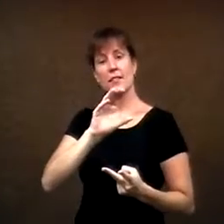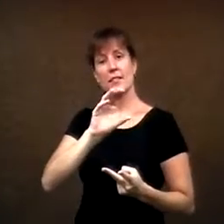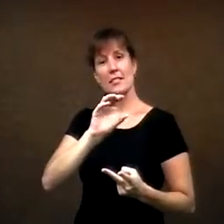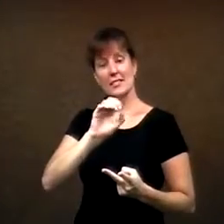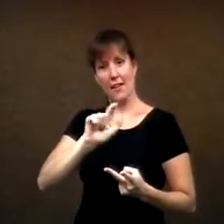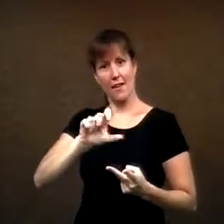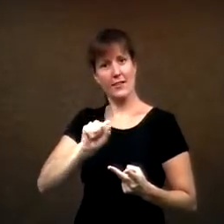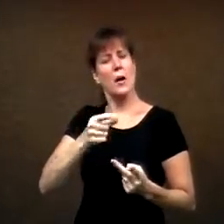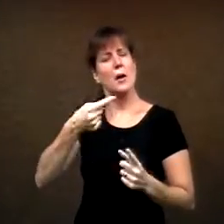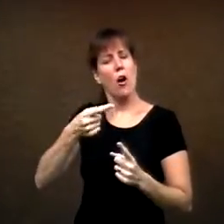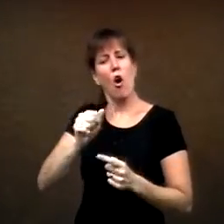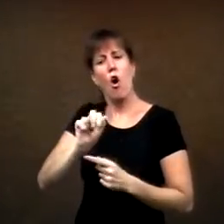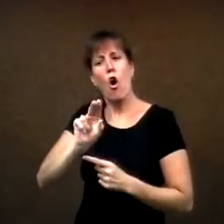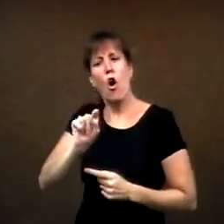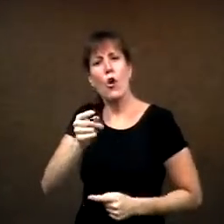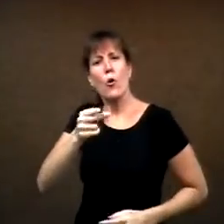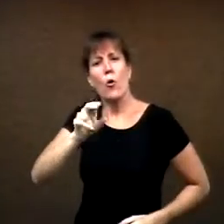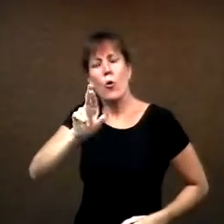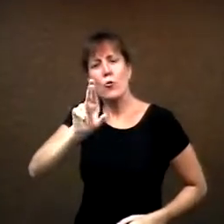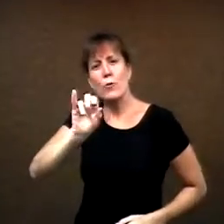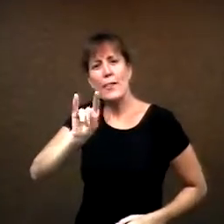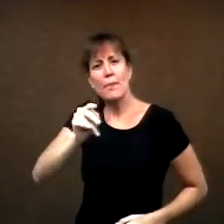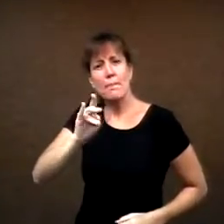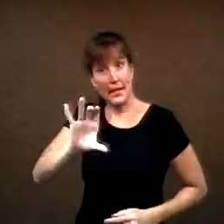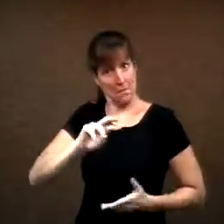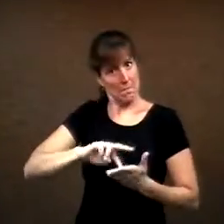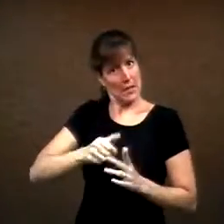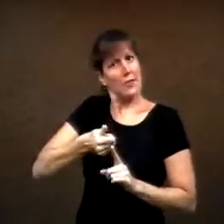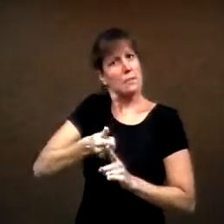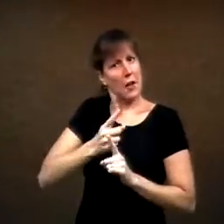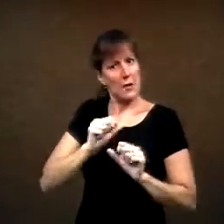they can generate some of their own action potentials, and most importantly, they can carry